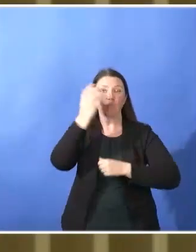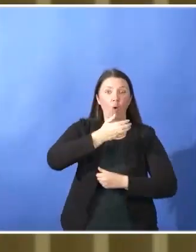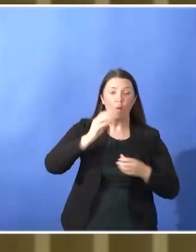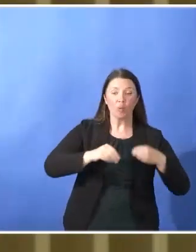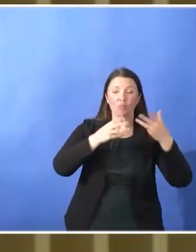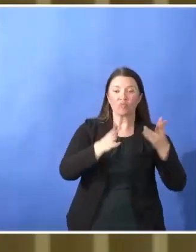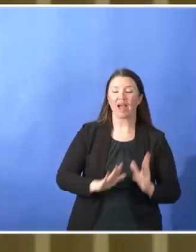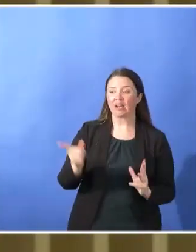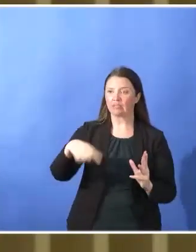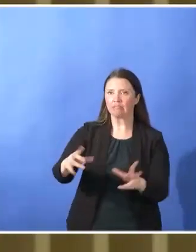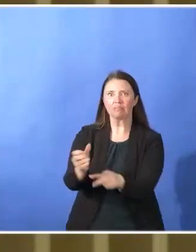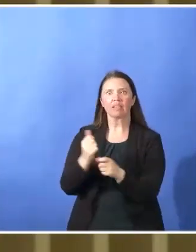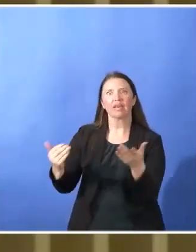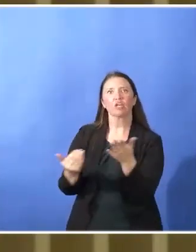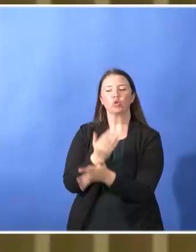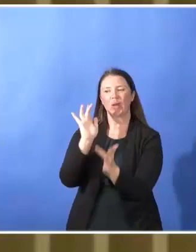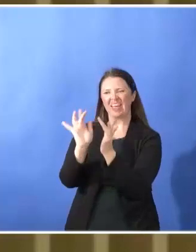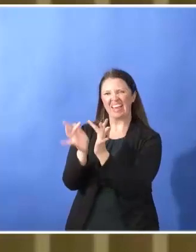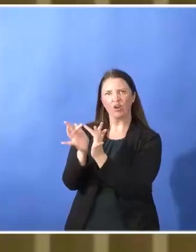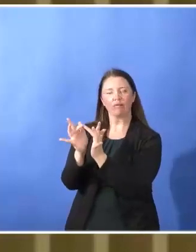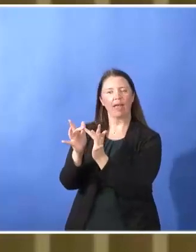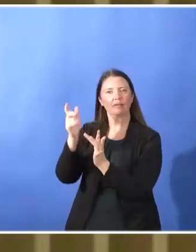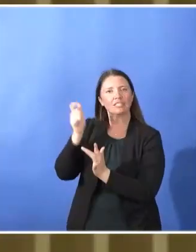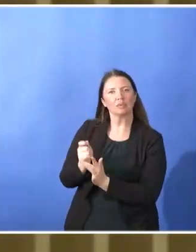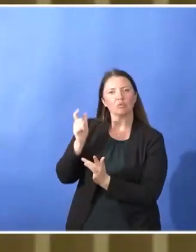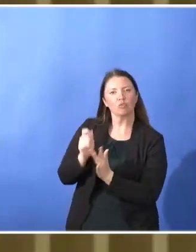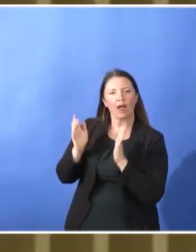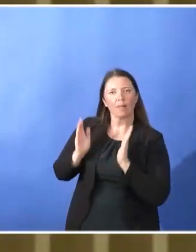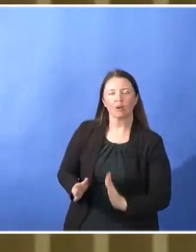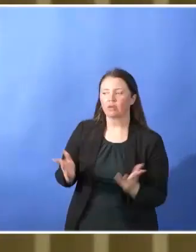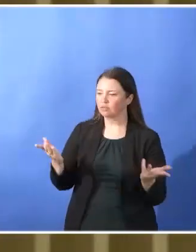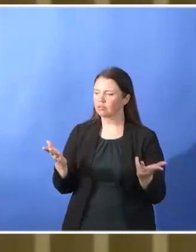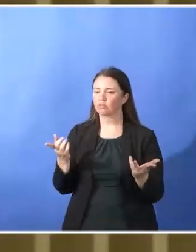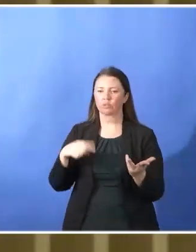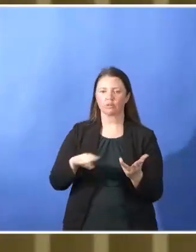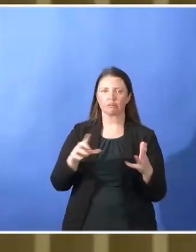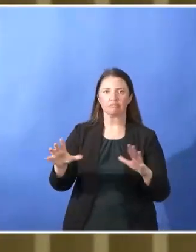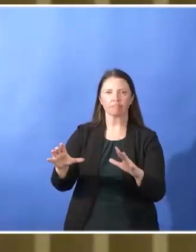TAKING OVER MARKET SHARE.